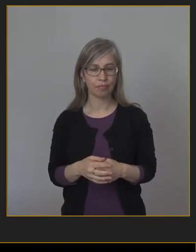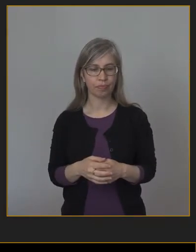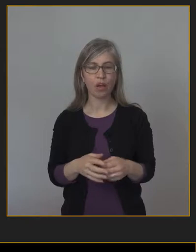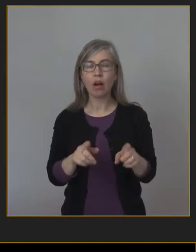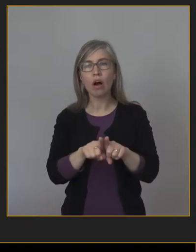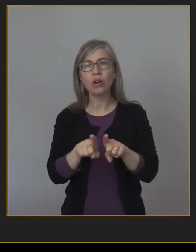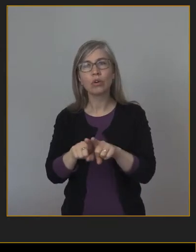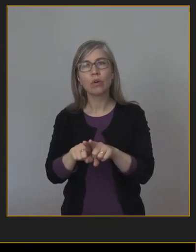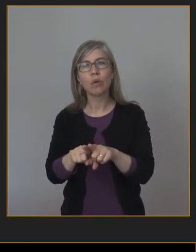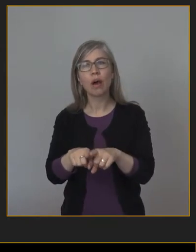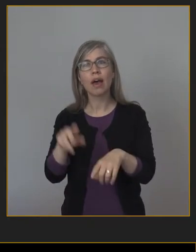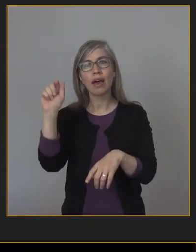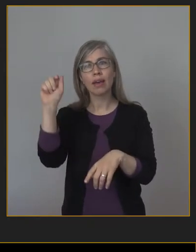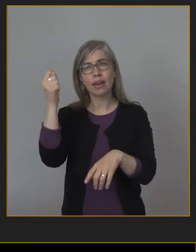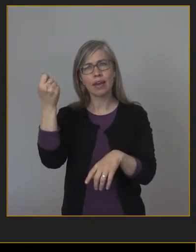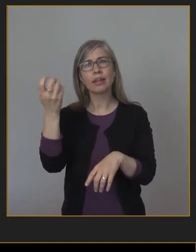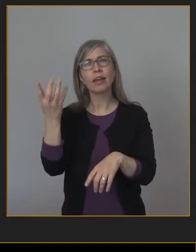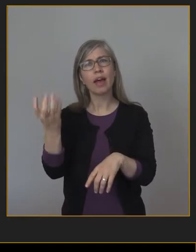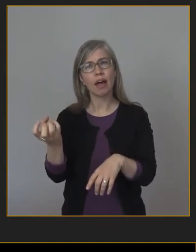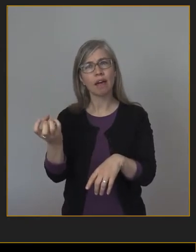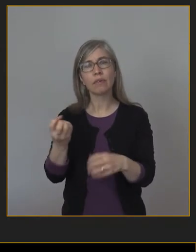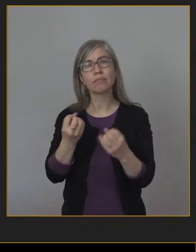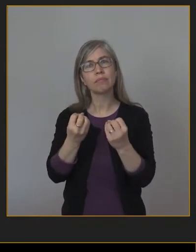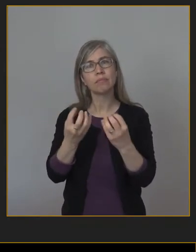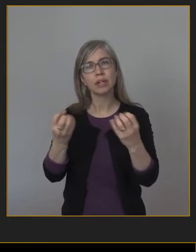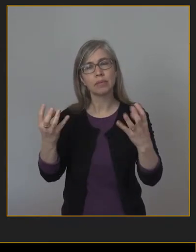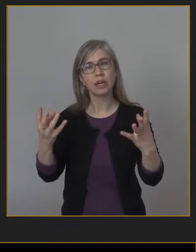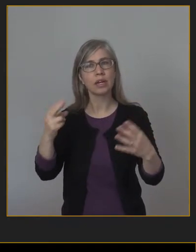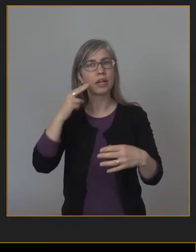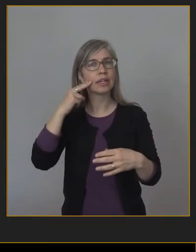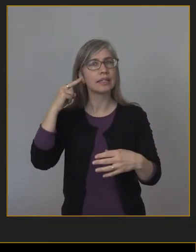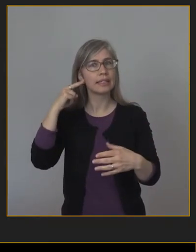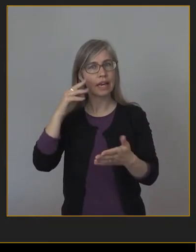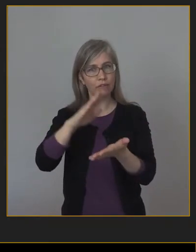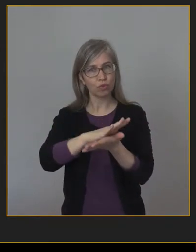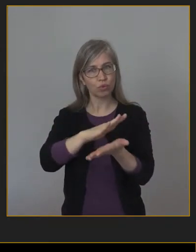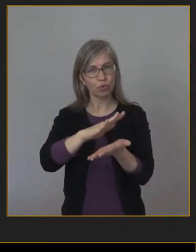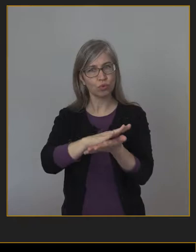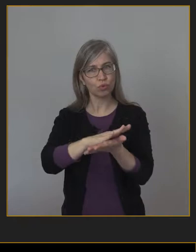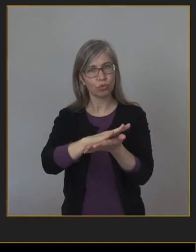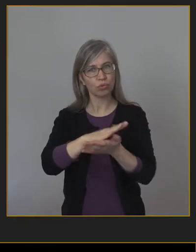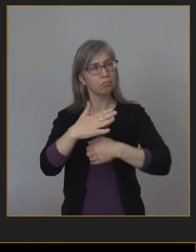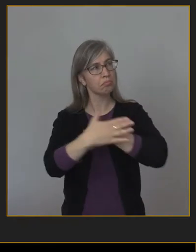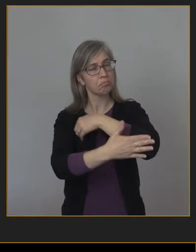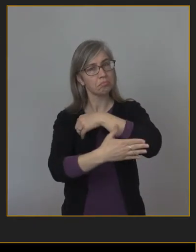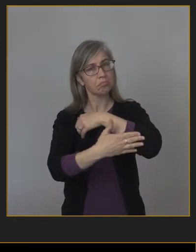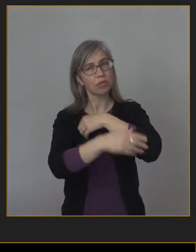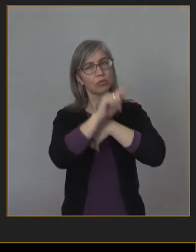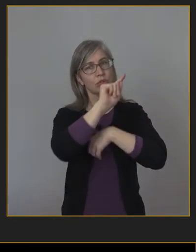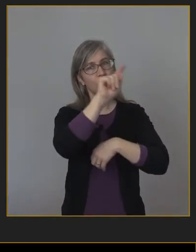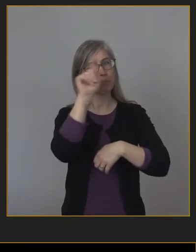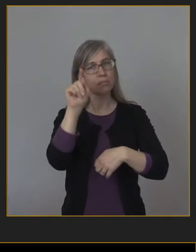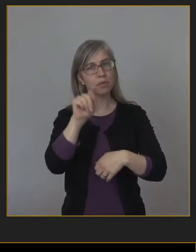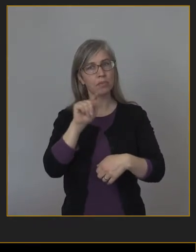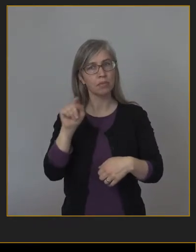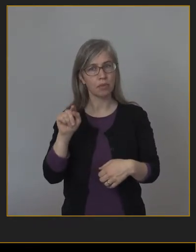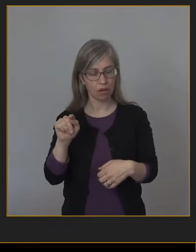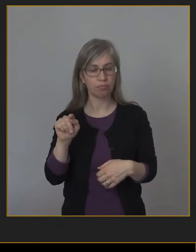And indeed there are many deaf schools around the country.